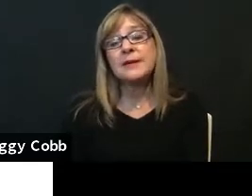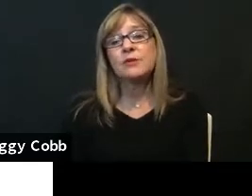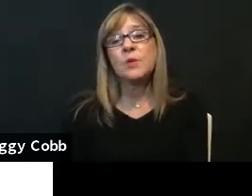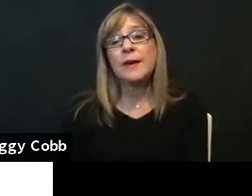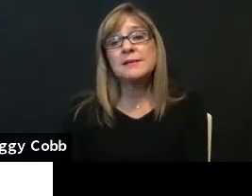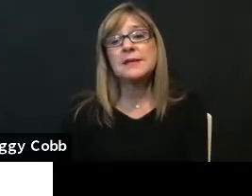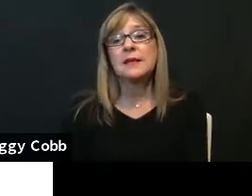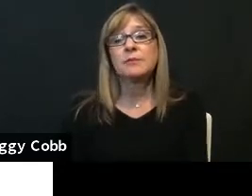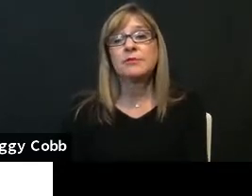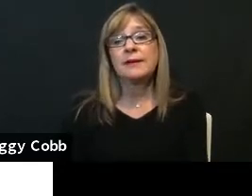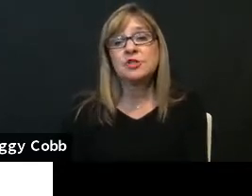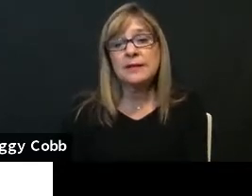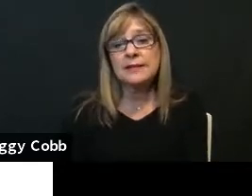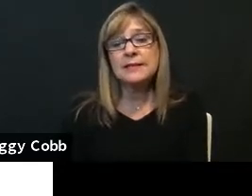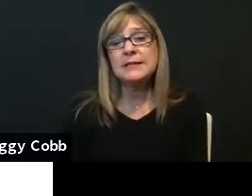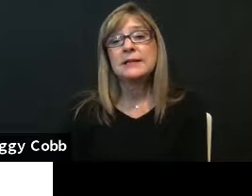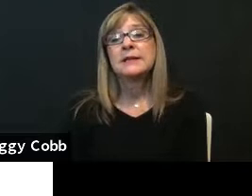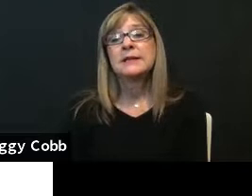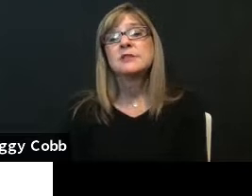They make requests, they can provide training.